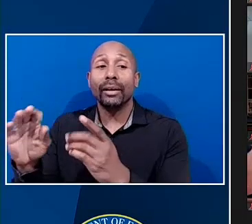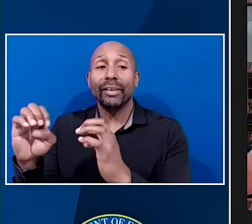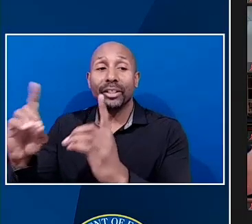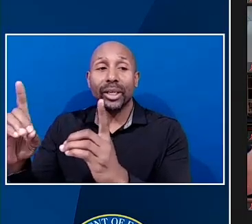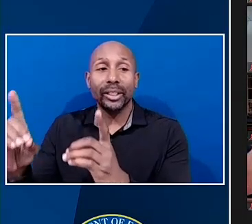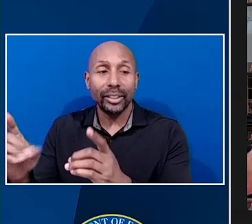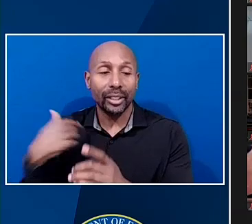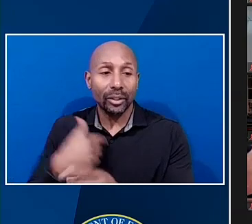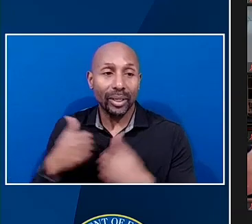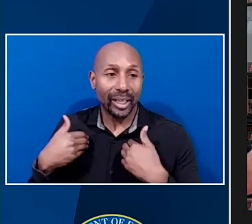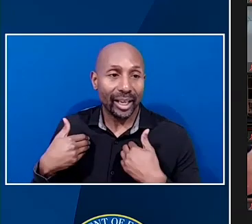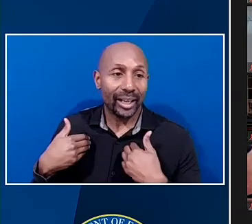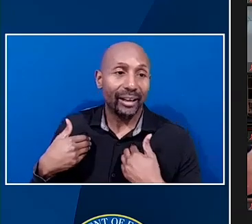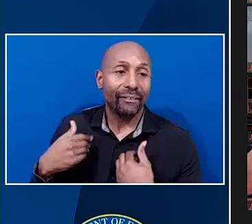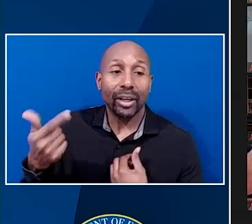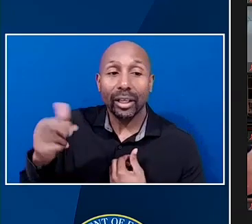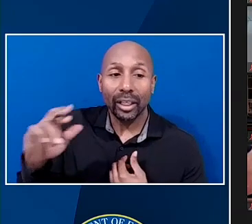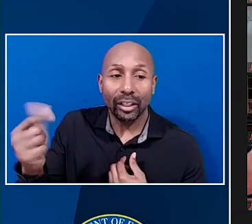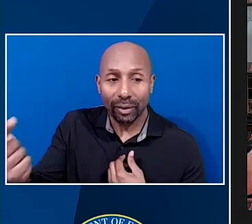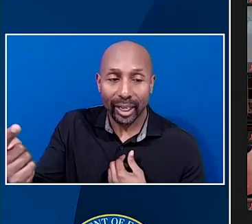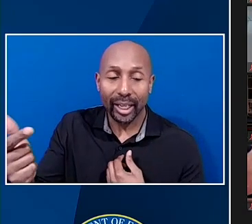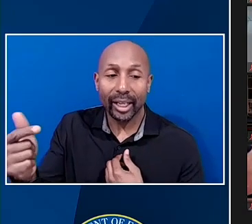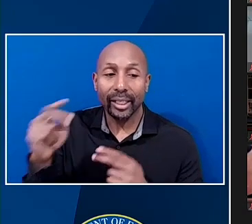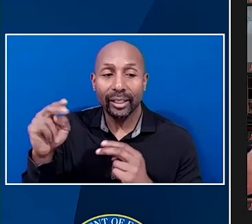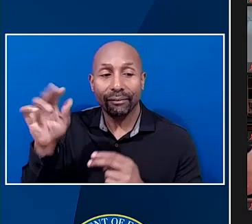Good morning. And we do know that leading